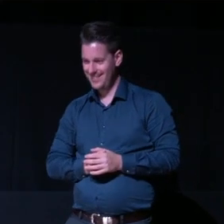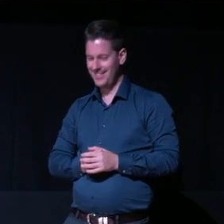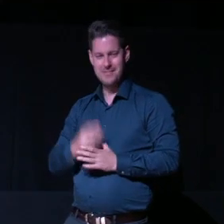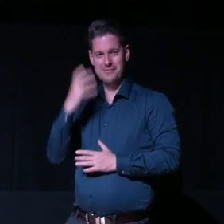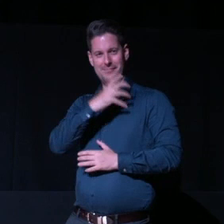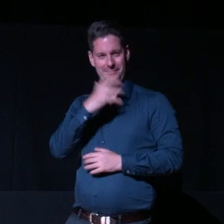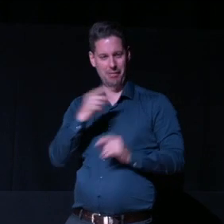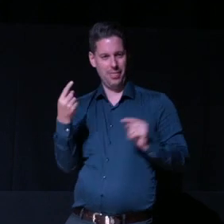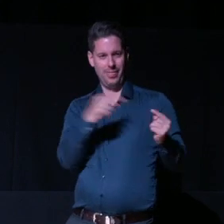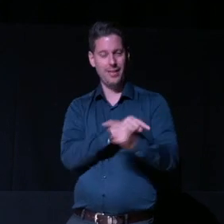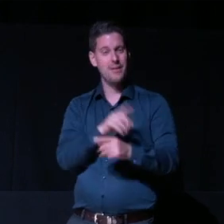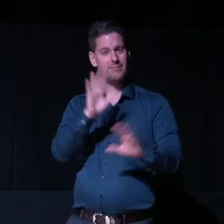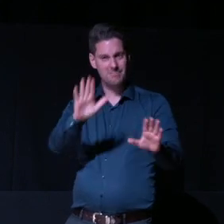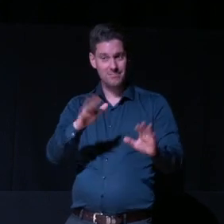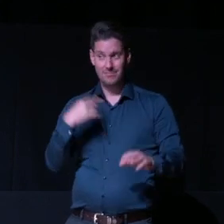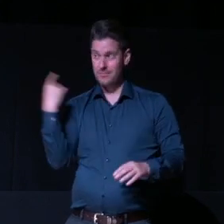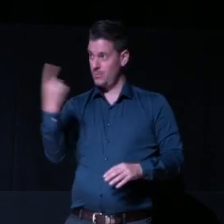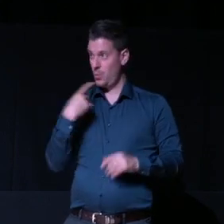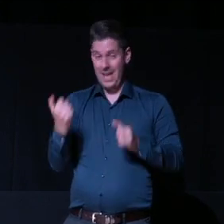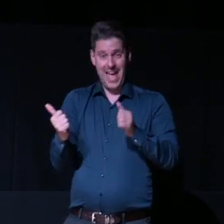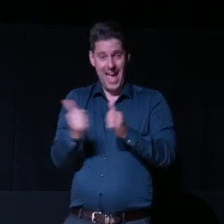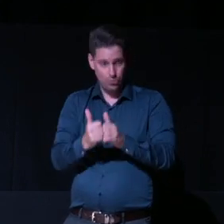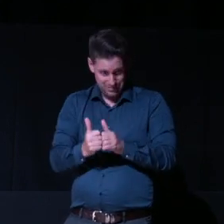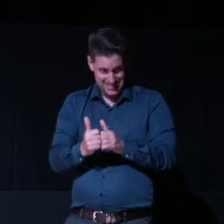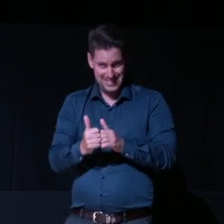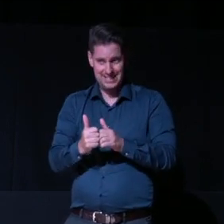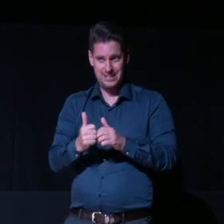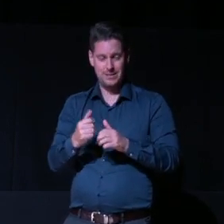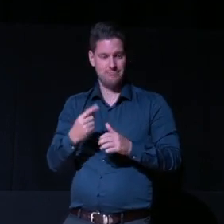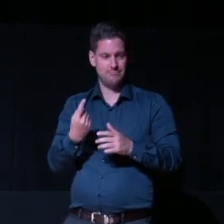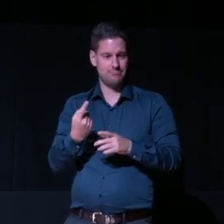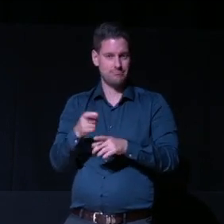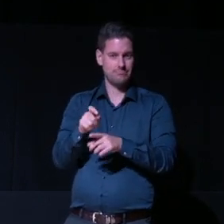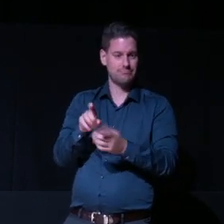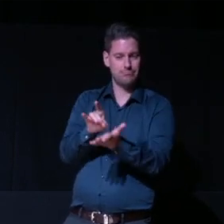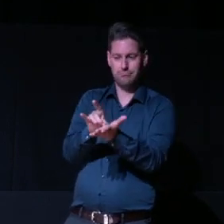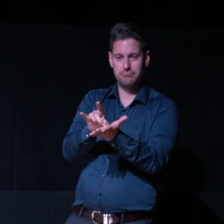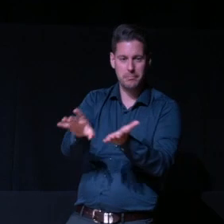can we agree that the threat of boycotts of calling out of cancel